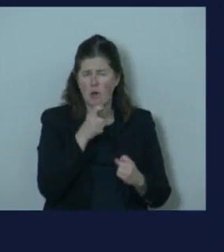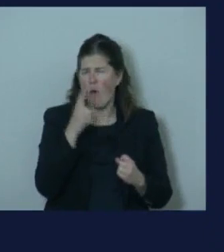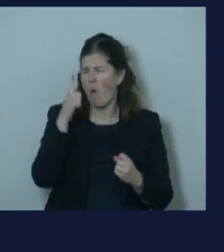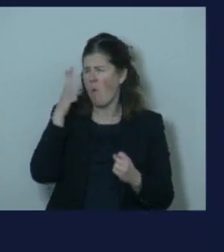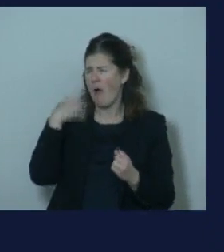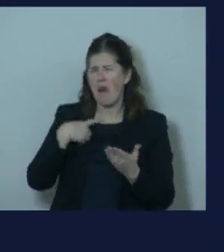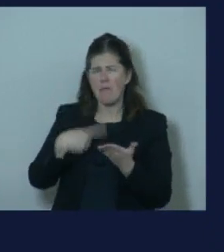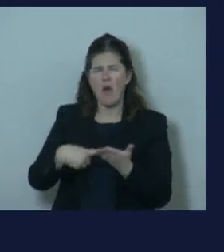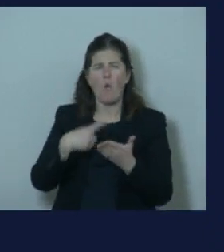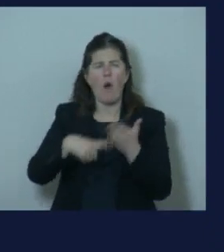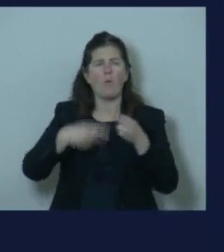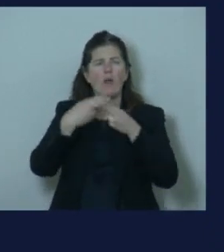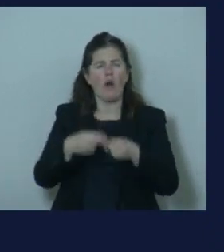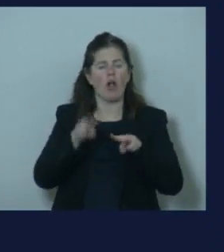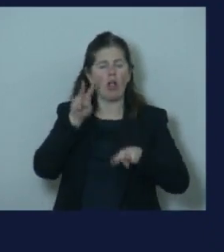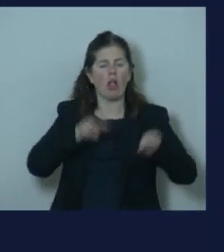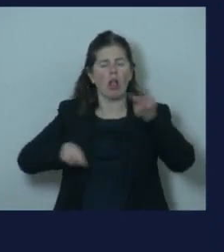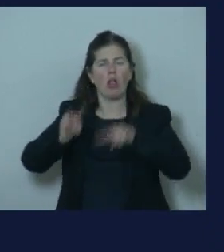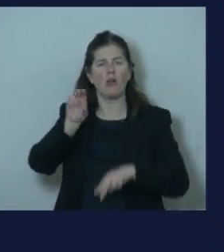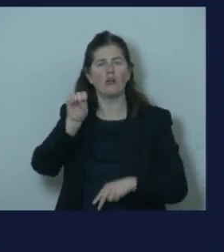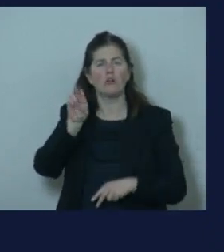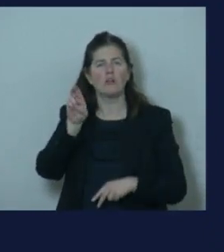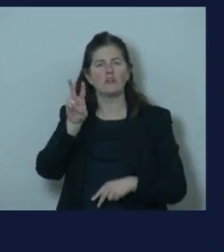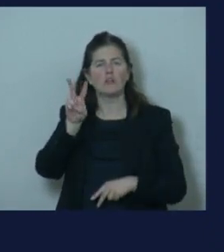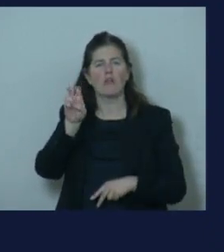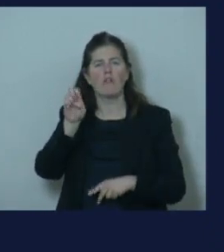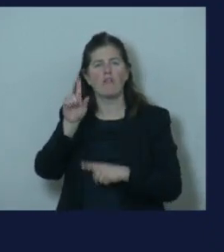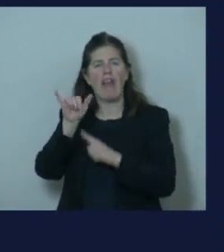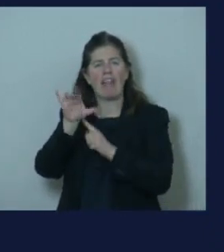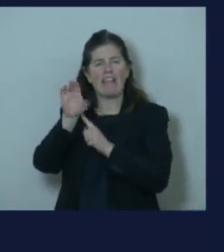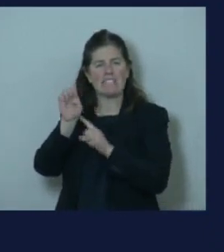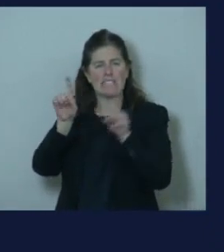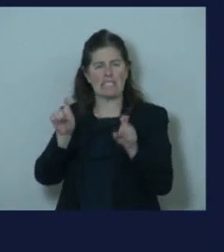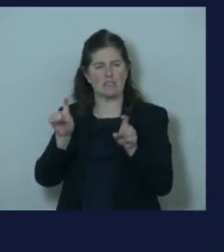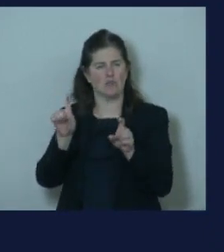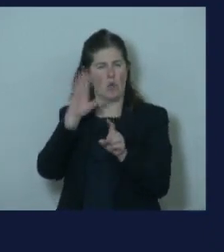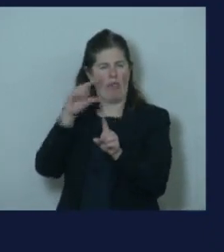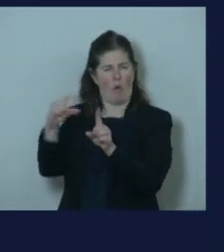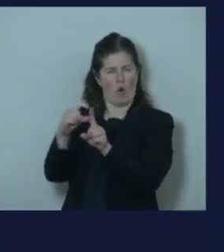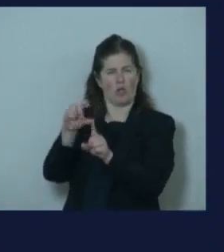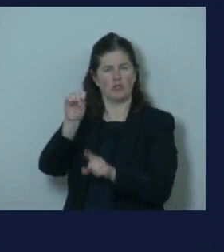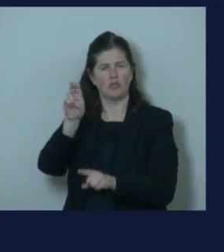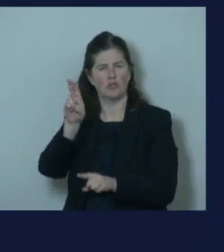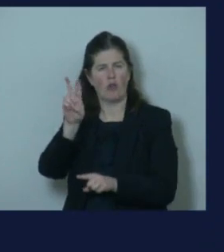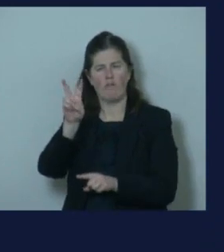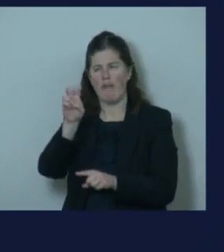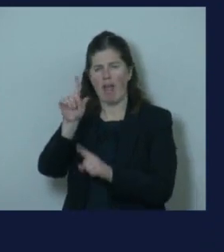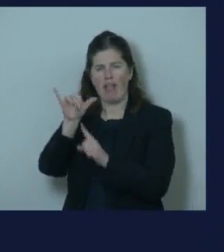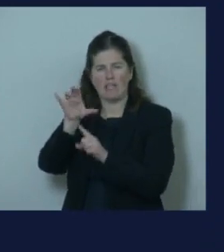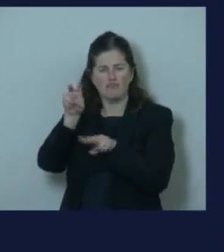YOU HEARD A LITTLE BIT ABOUT EXPANDING THE TESTING CRITERIA. WHY AM I BRINGING IT UP AGAIN?